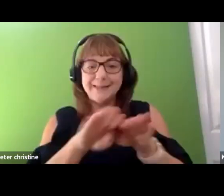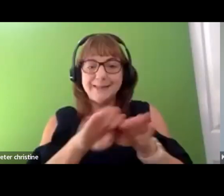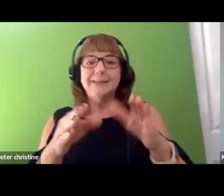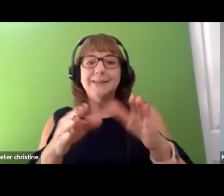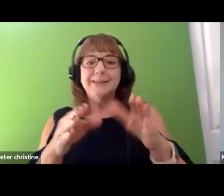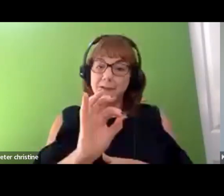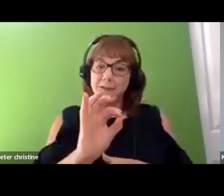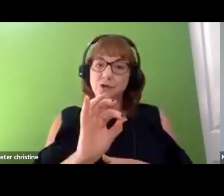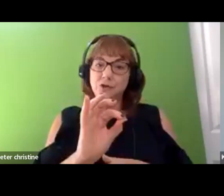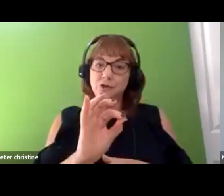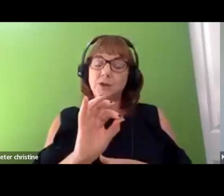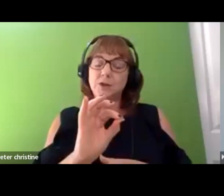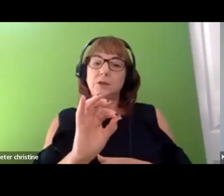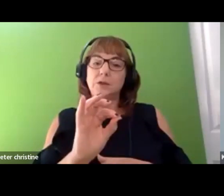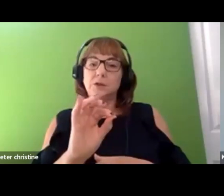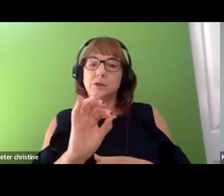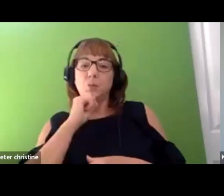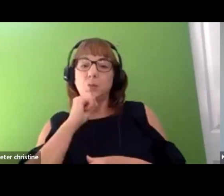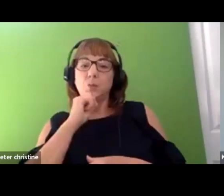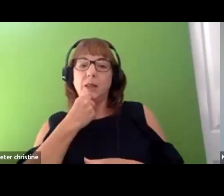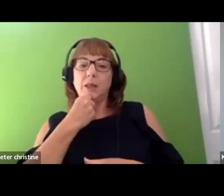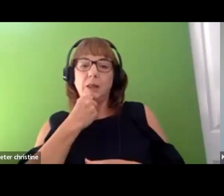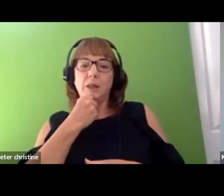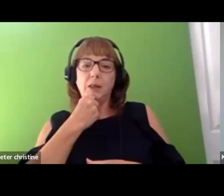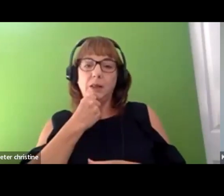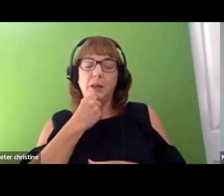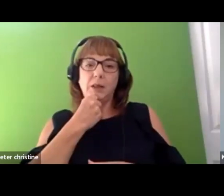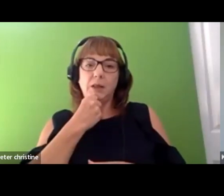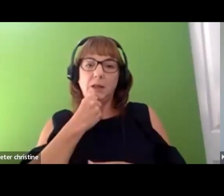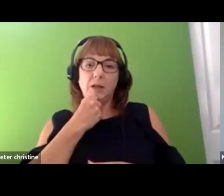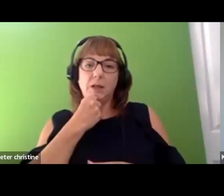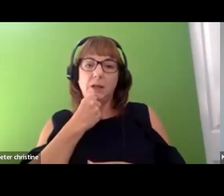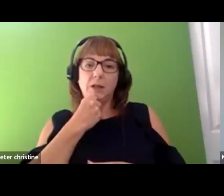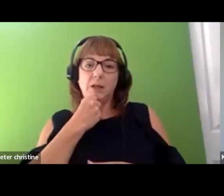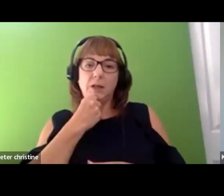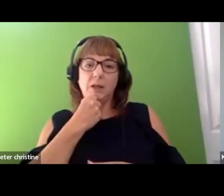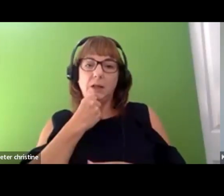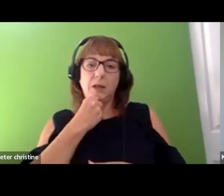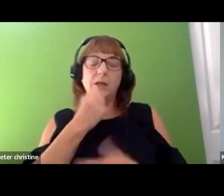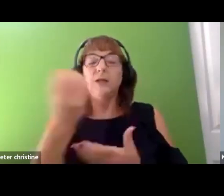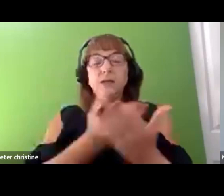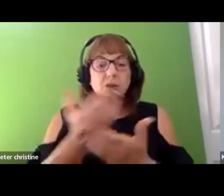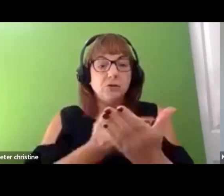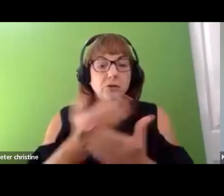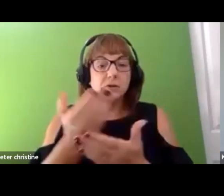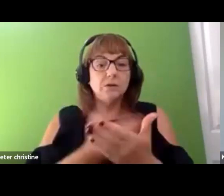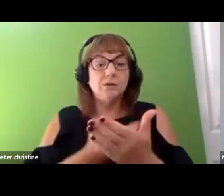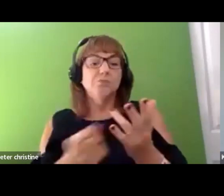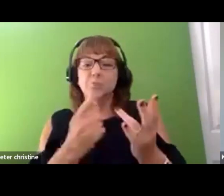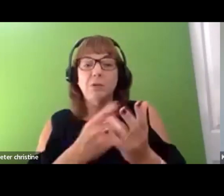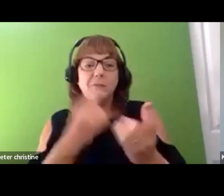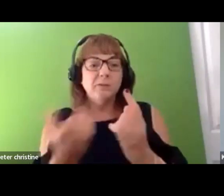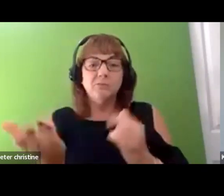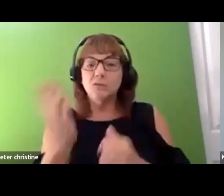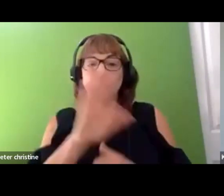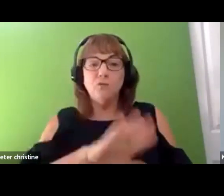able to share some items from the chat as well. If there's anything we don't get to today, we're